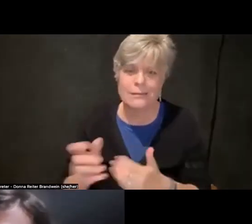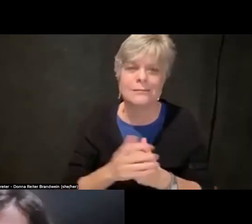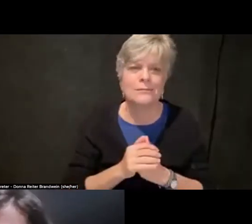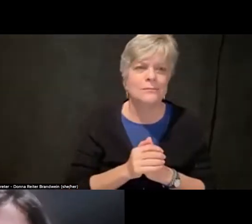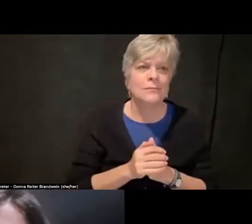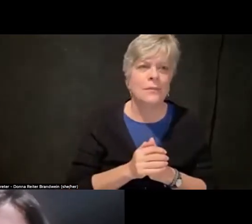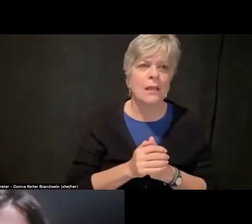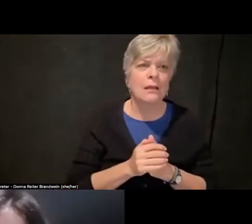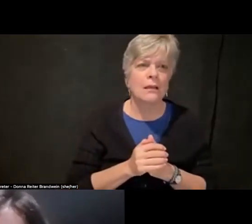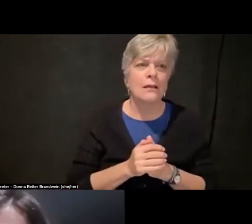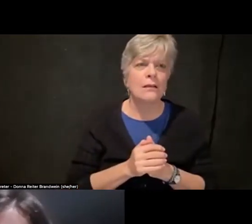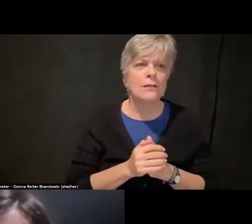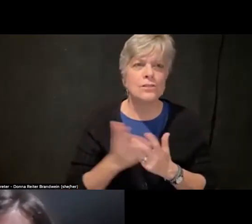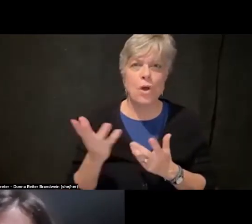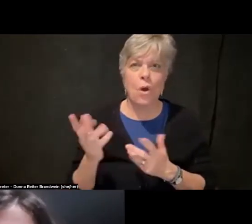to be as social model as possible